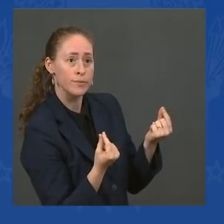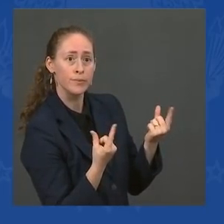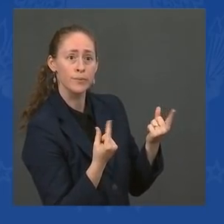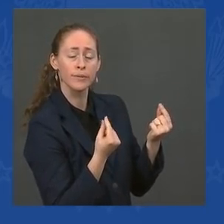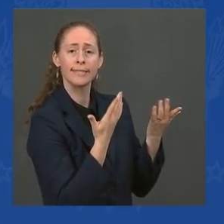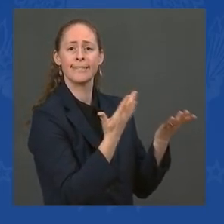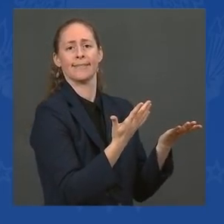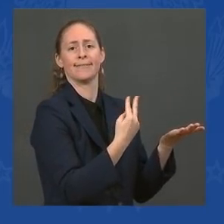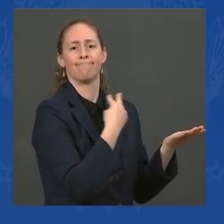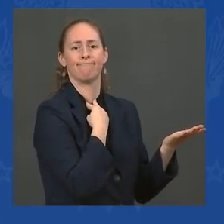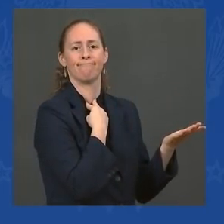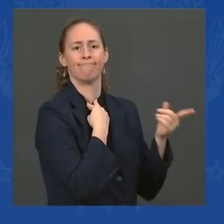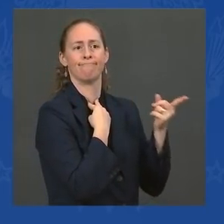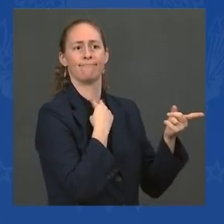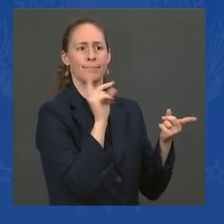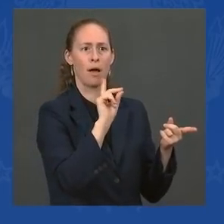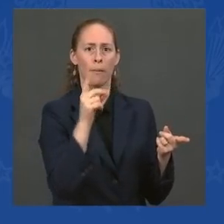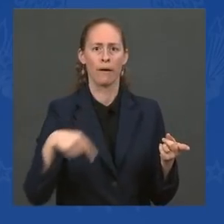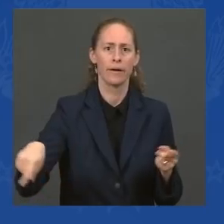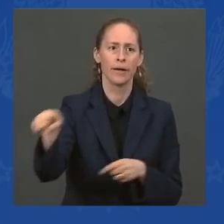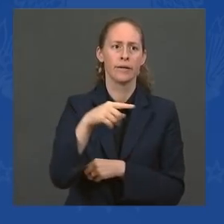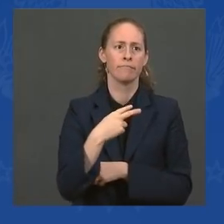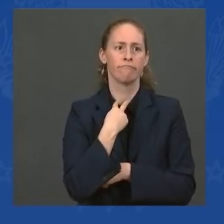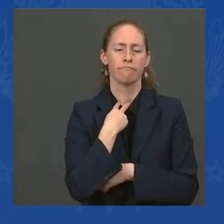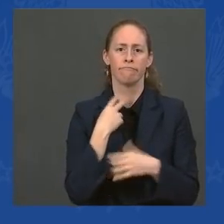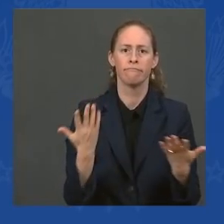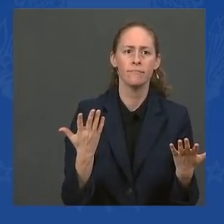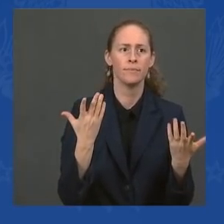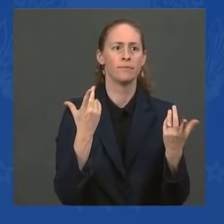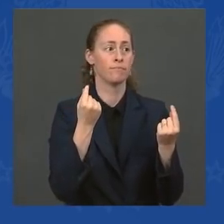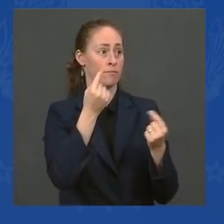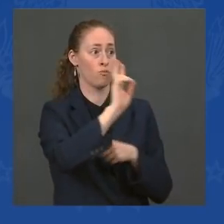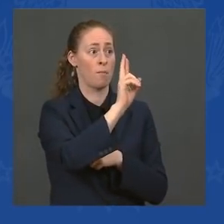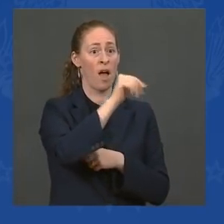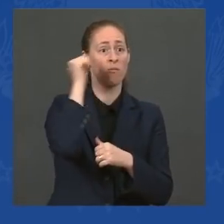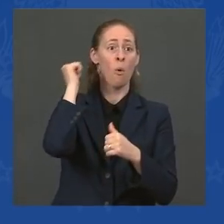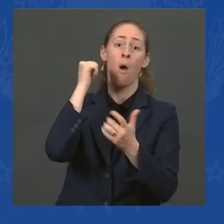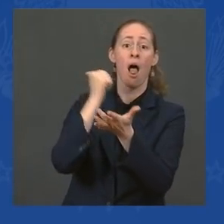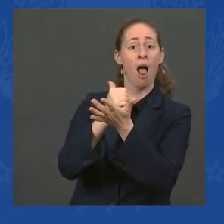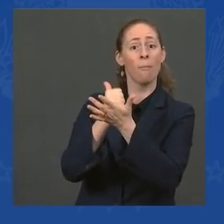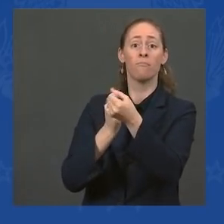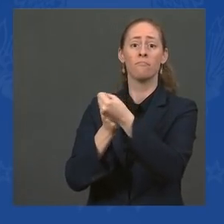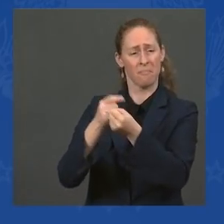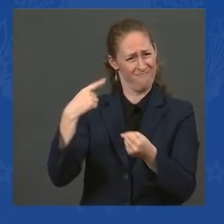where Democrats, with no help from Republicans, have the votes today to pass the debt limit.